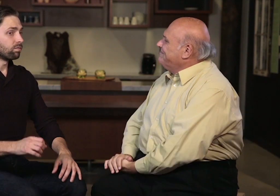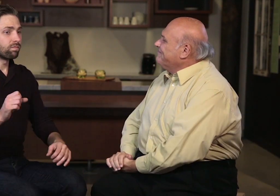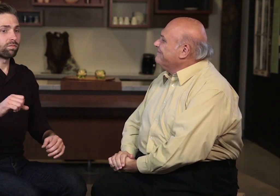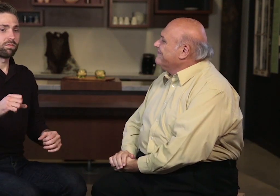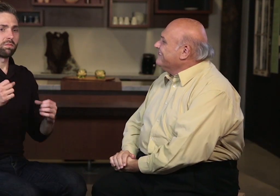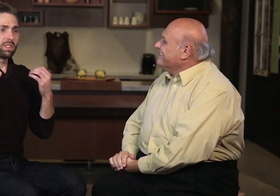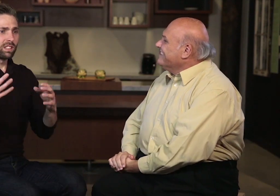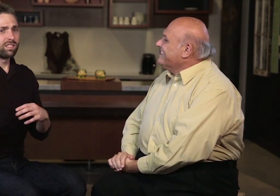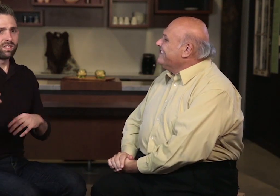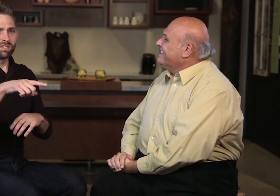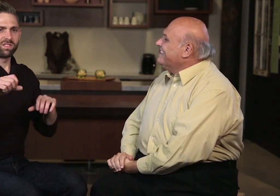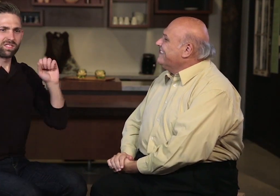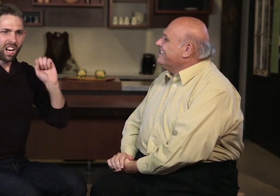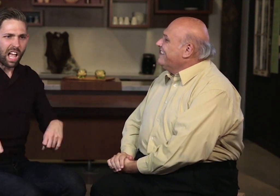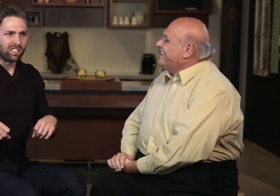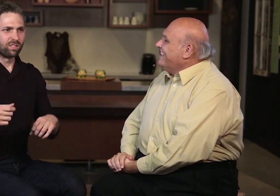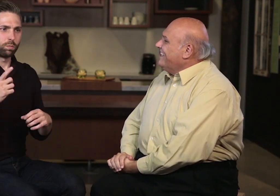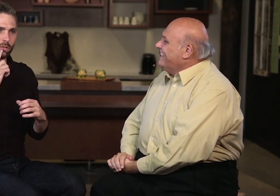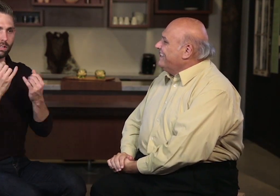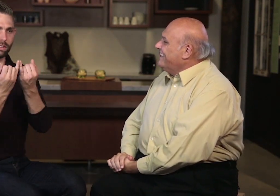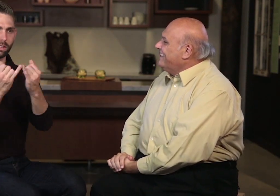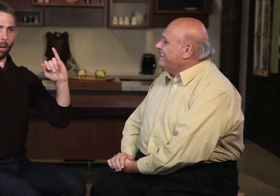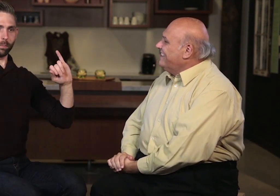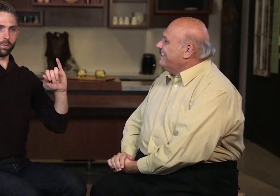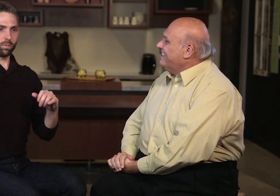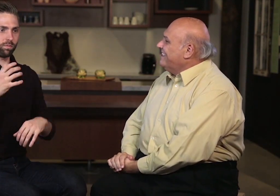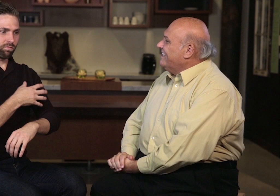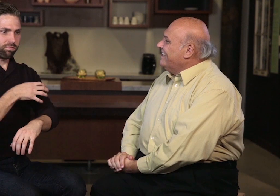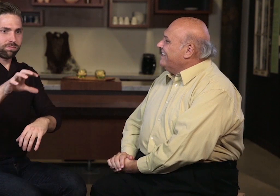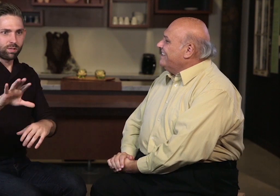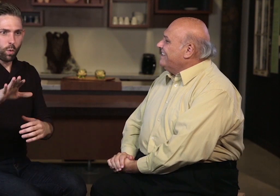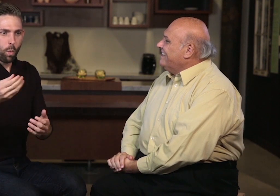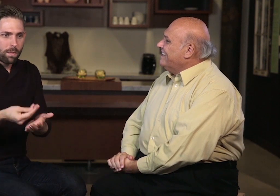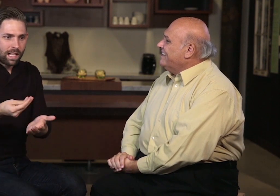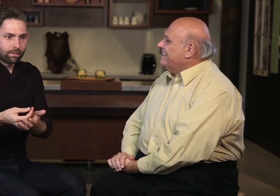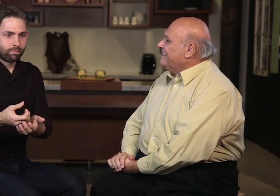Many Deaf people can be more independent if are empowered to spend their